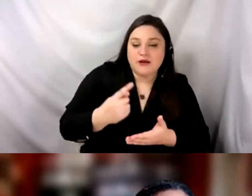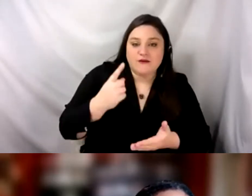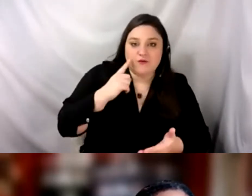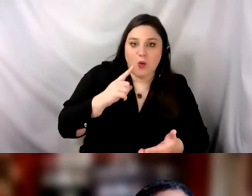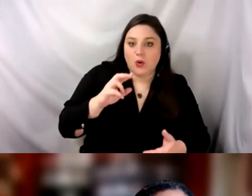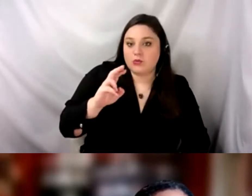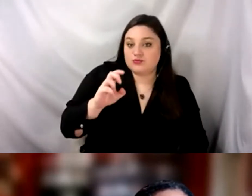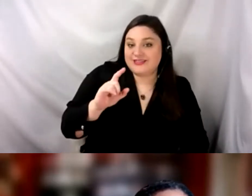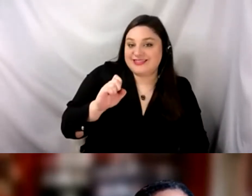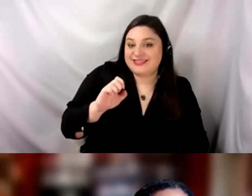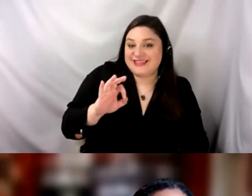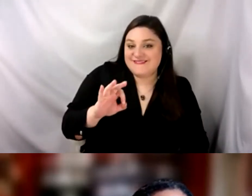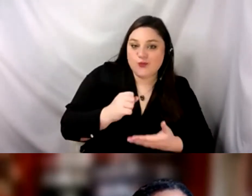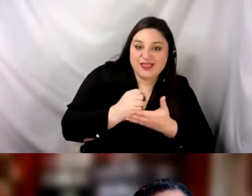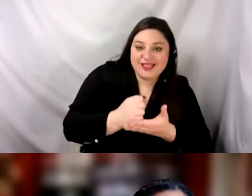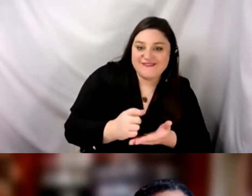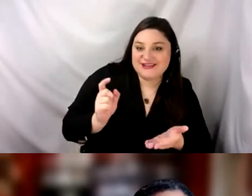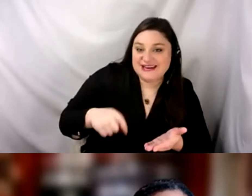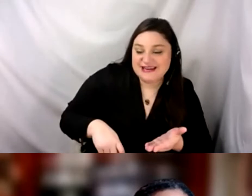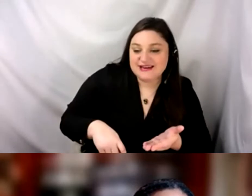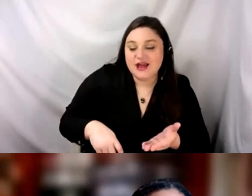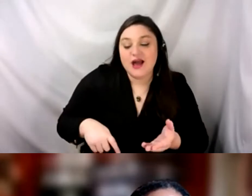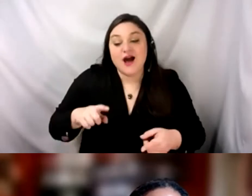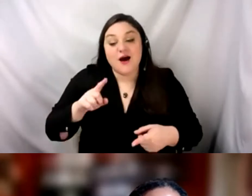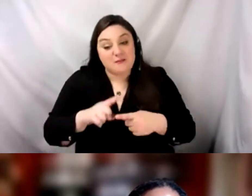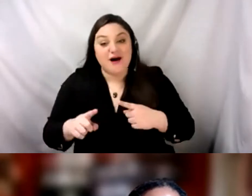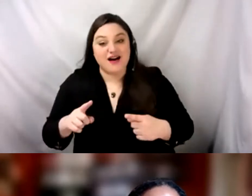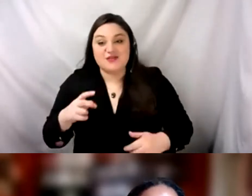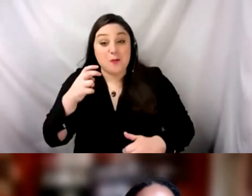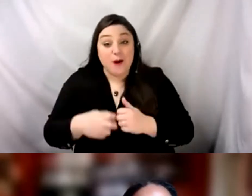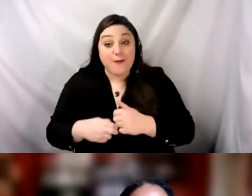the money the expense money that [indiscernible] gives is to